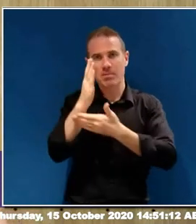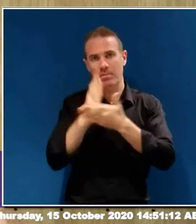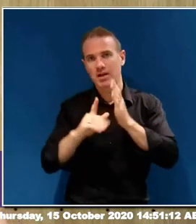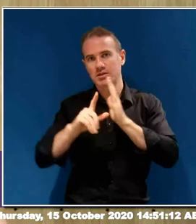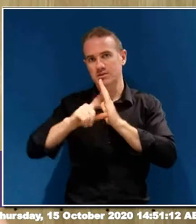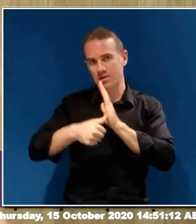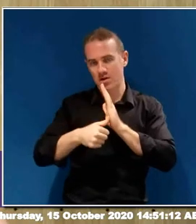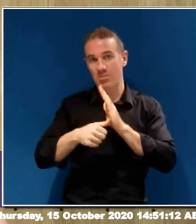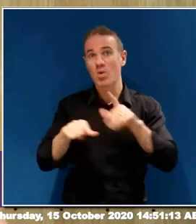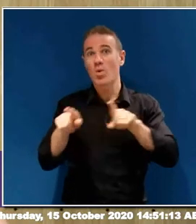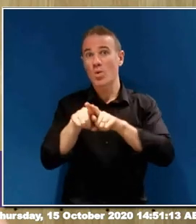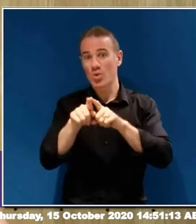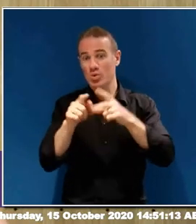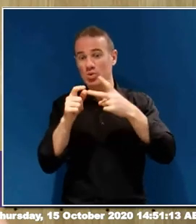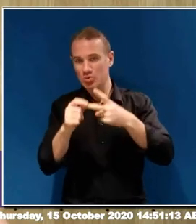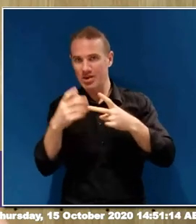OK.